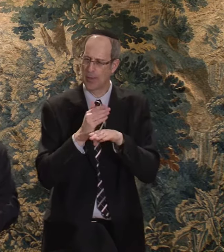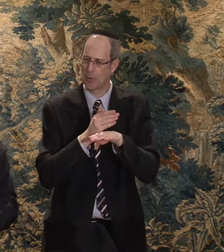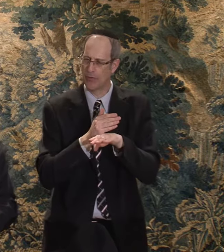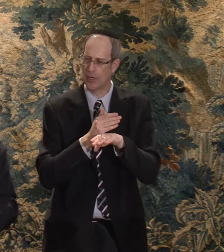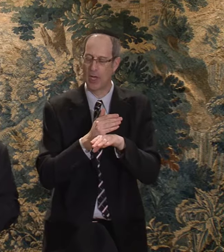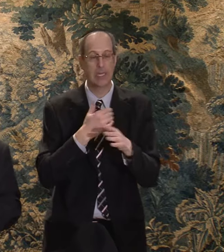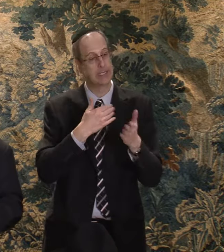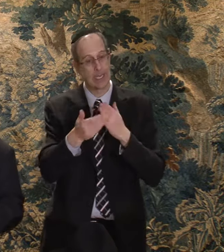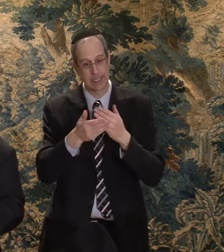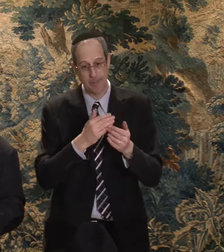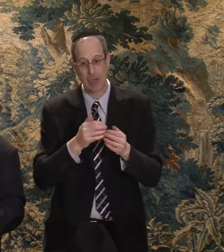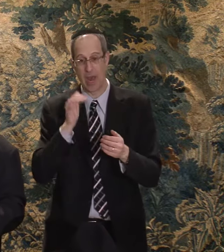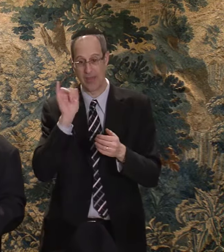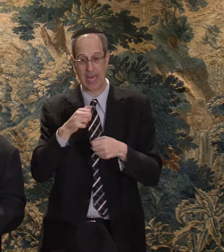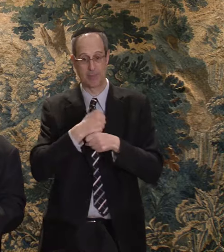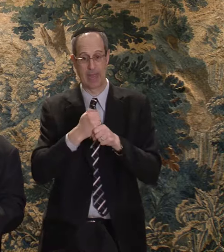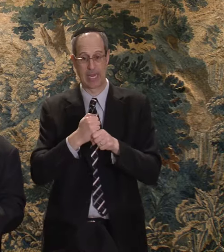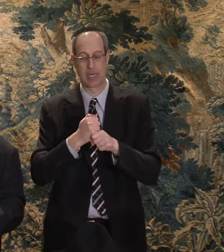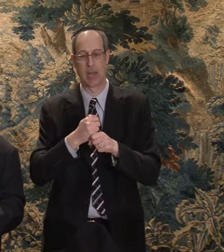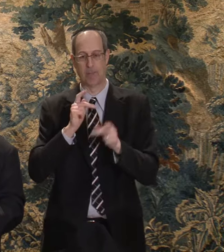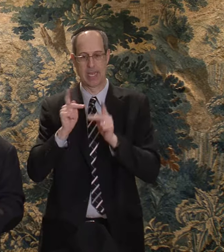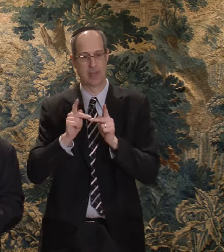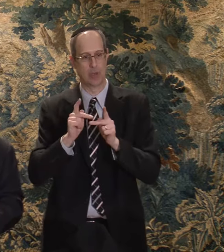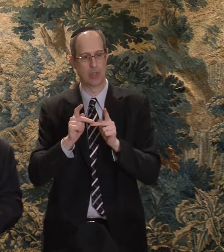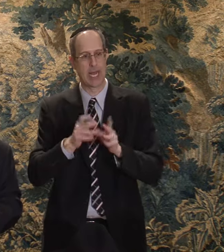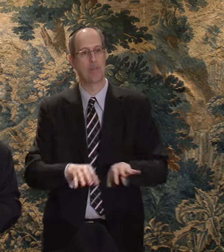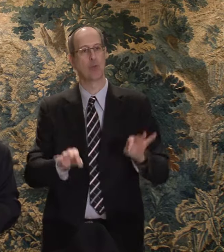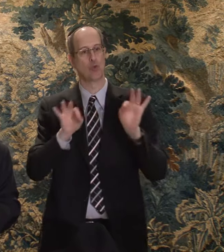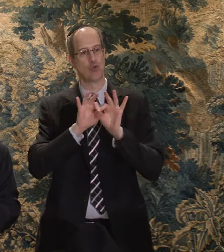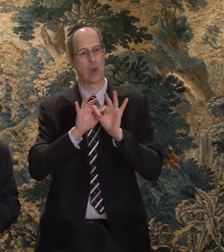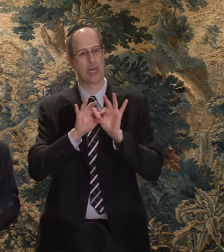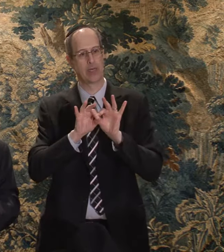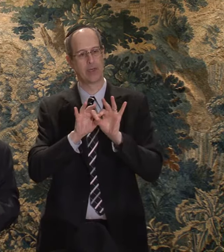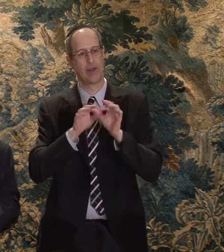things that's what make people great and I want to give you some examples of